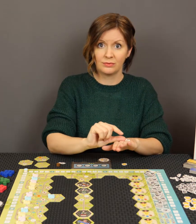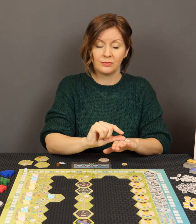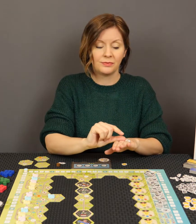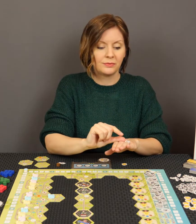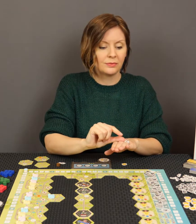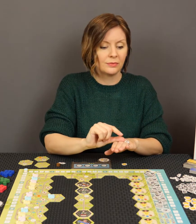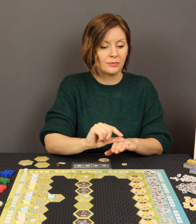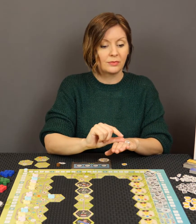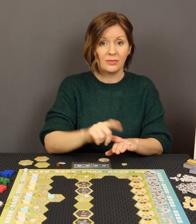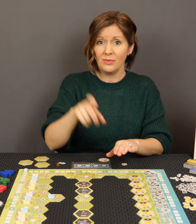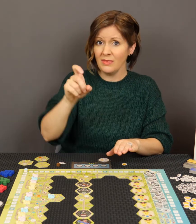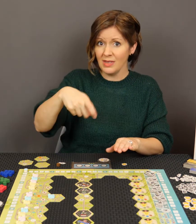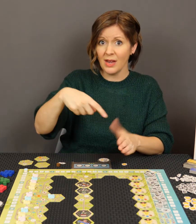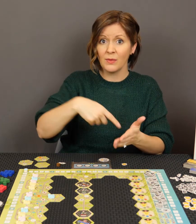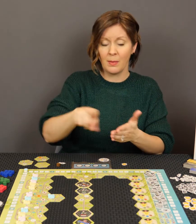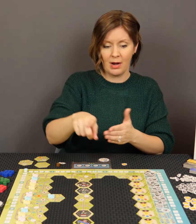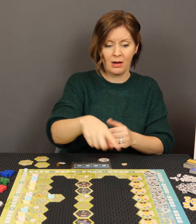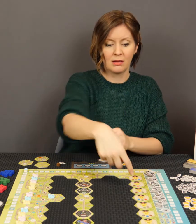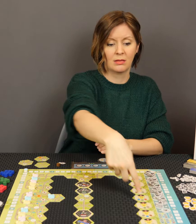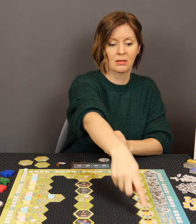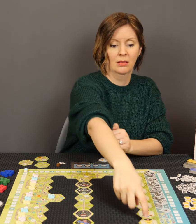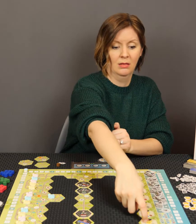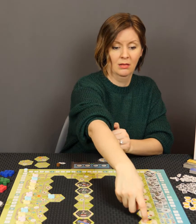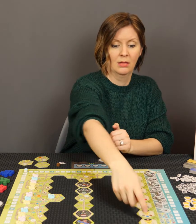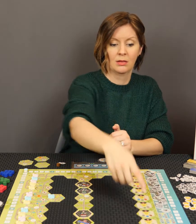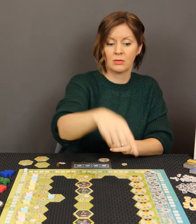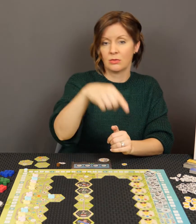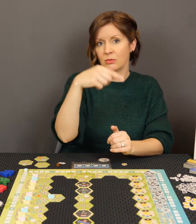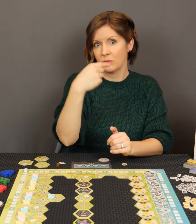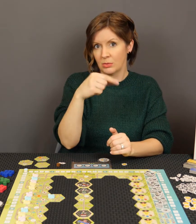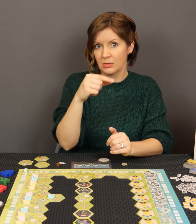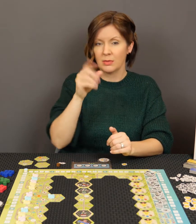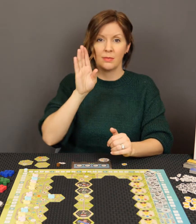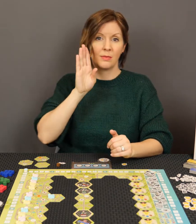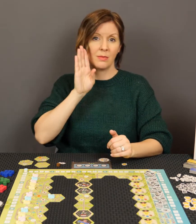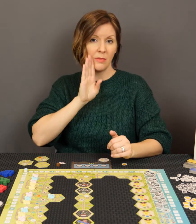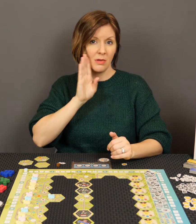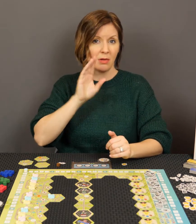on one of these end game tiles, you have to pay the resources that are listed, in this